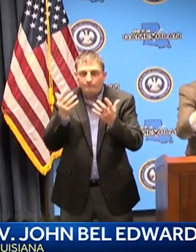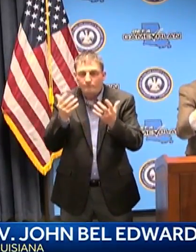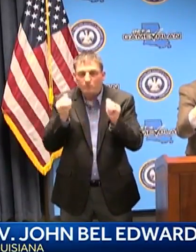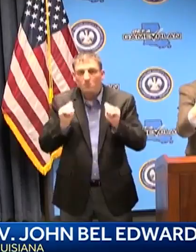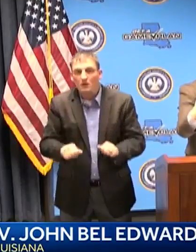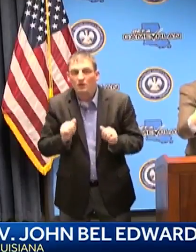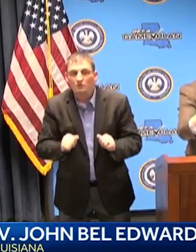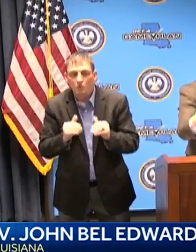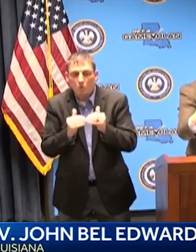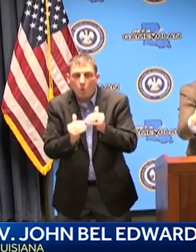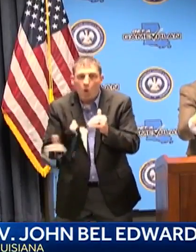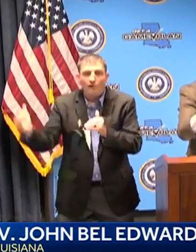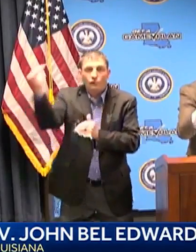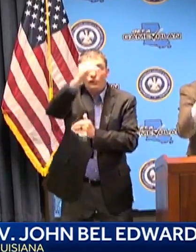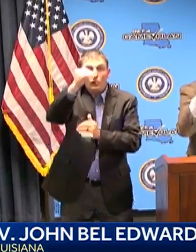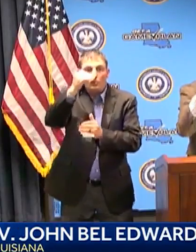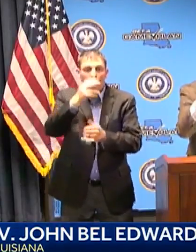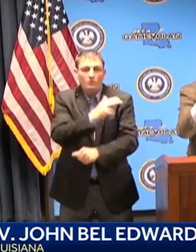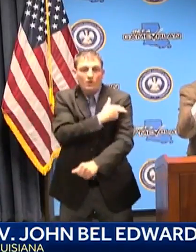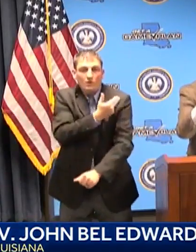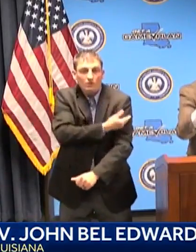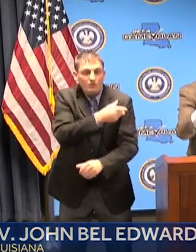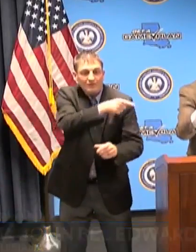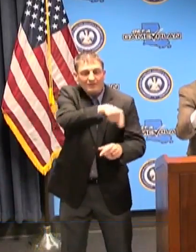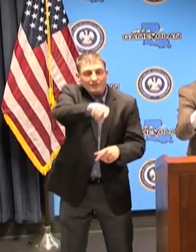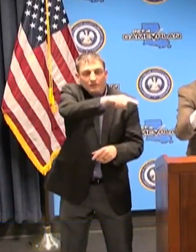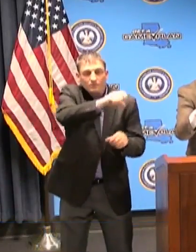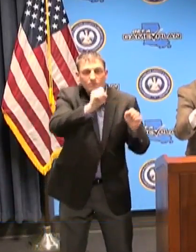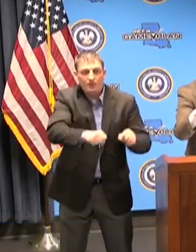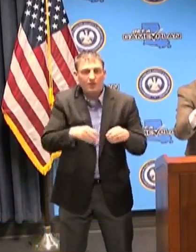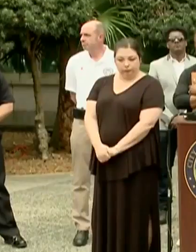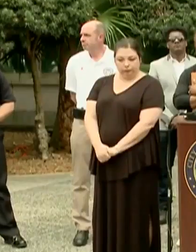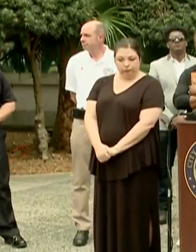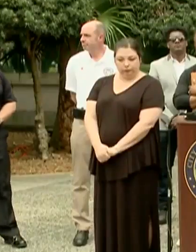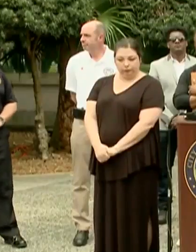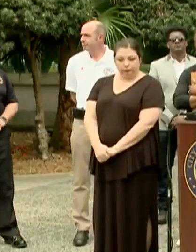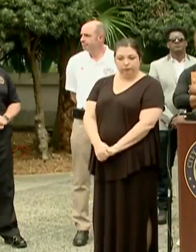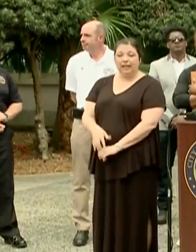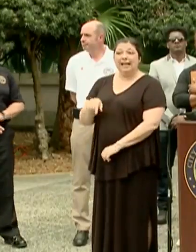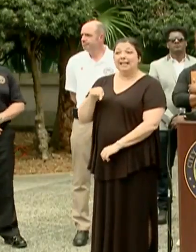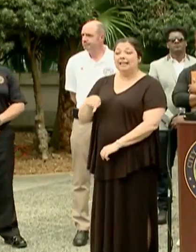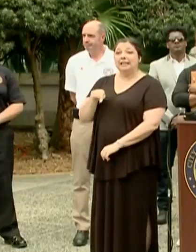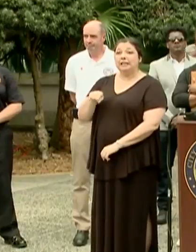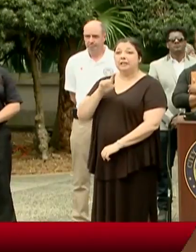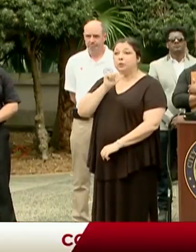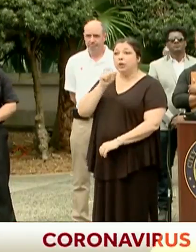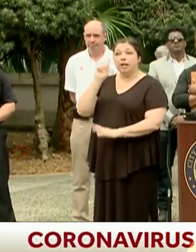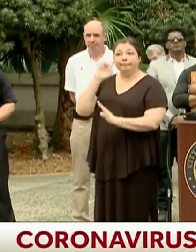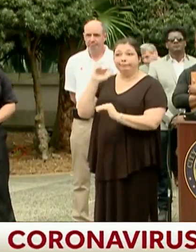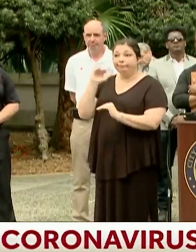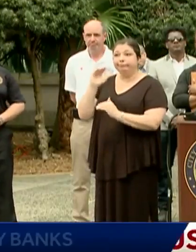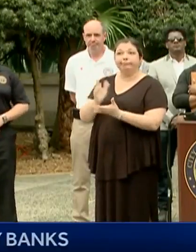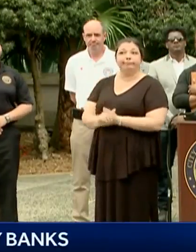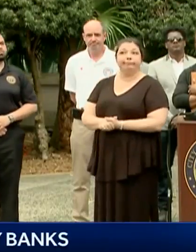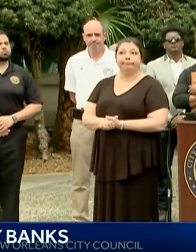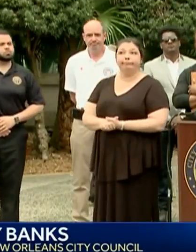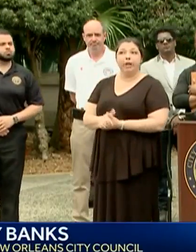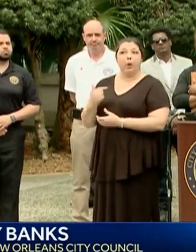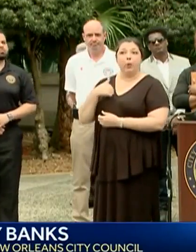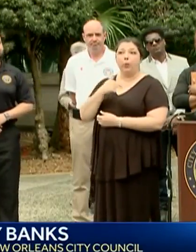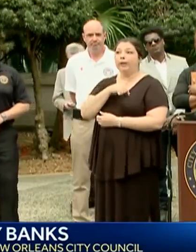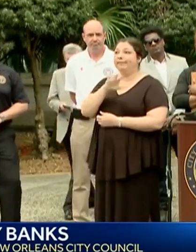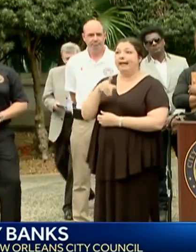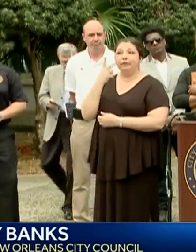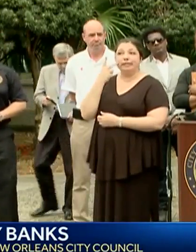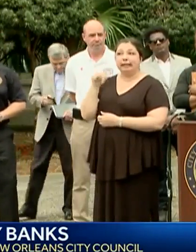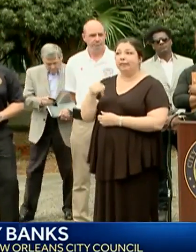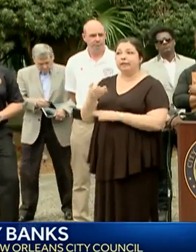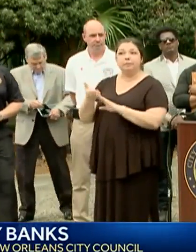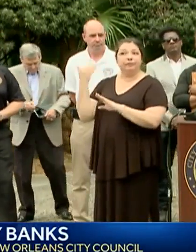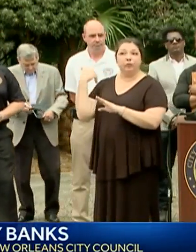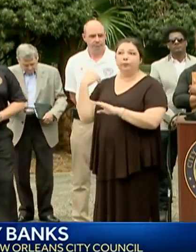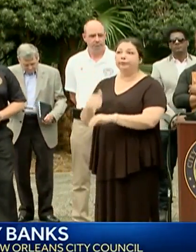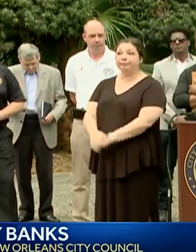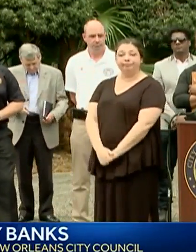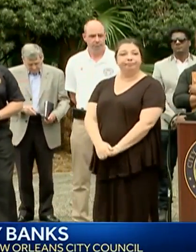WE ARE AT RISK FOR EXCEEDING THE ABILITY THAT WE HAVE TO DELIVER HEALTH CARE IF WE DO NOT SLOW THE TRANSMISSION.